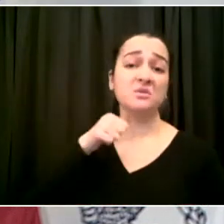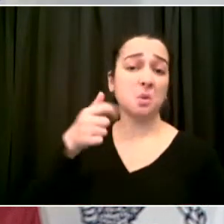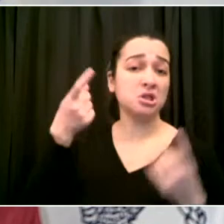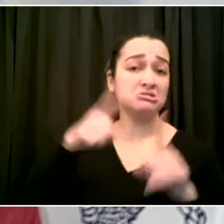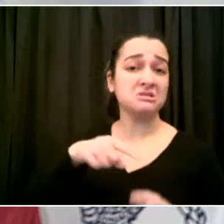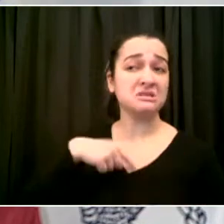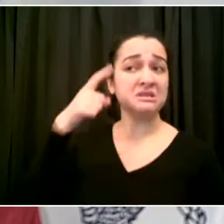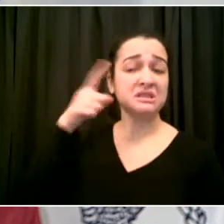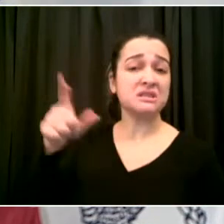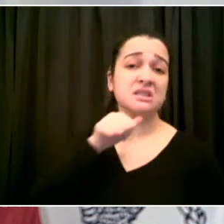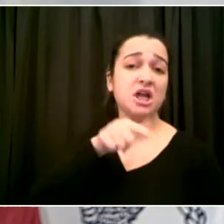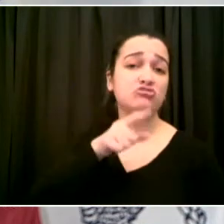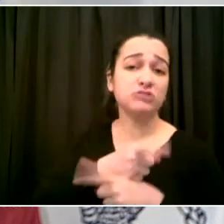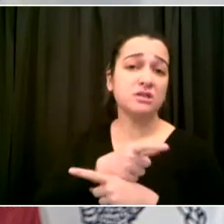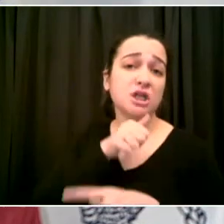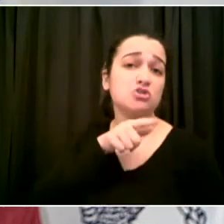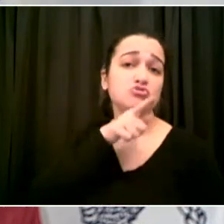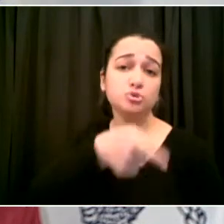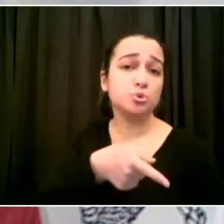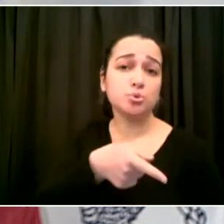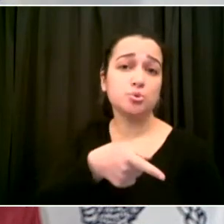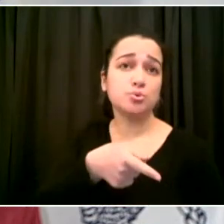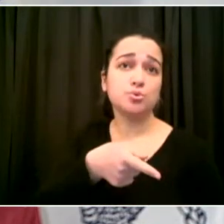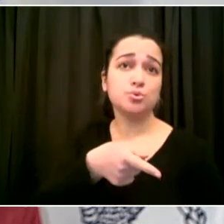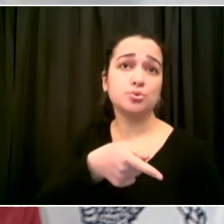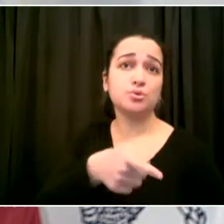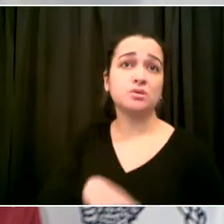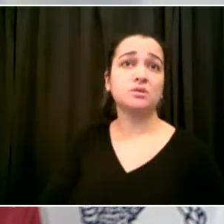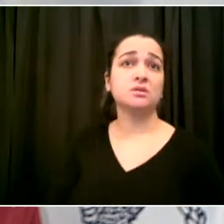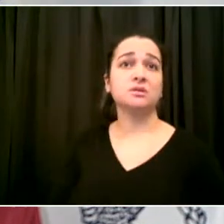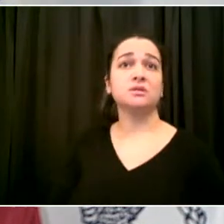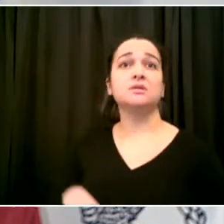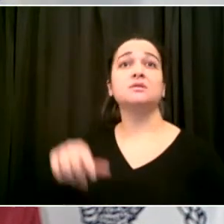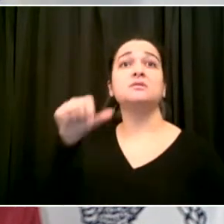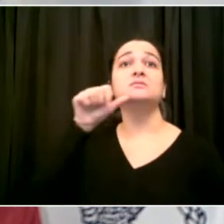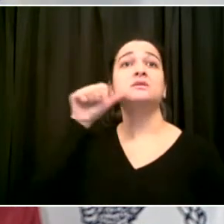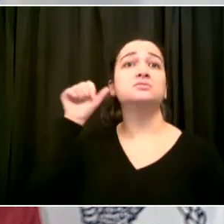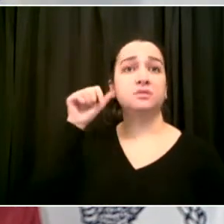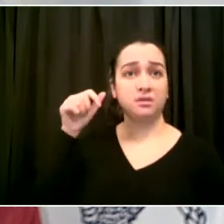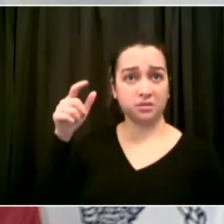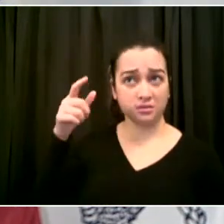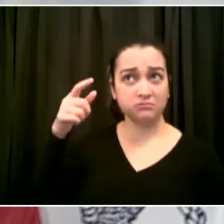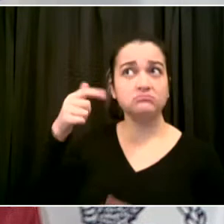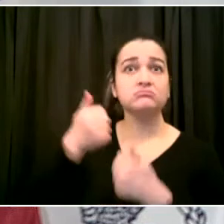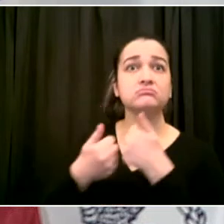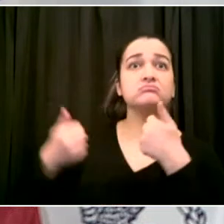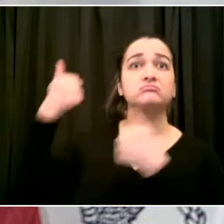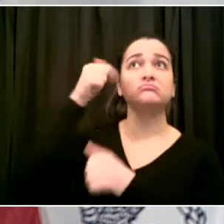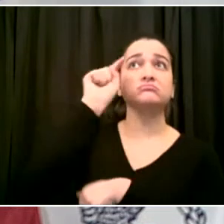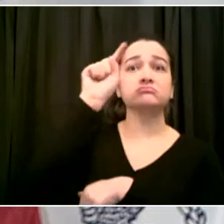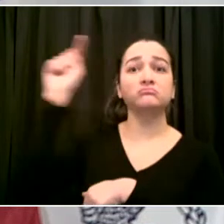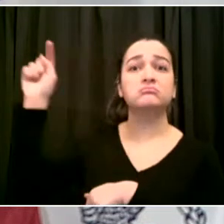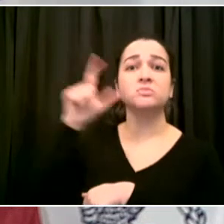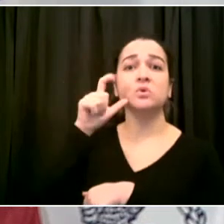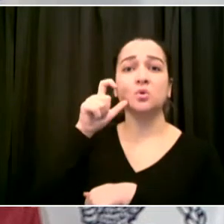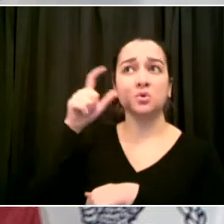MAJORITY WOMEN, FOUR OUT OFOF SIX DEPUTY MAYORS RIRIHGT THH ISMOMENT